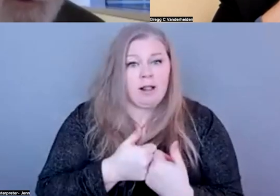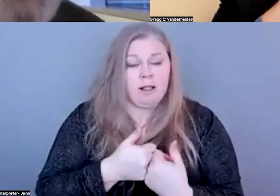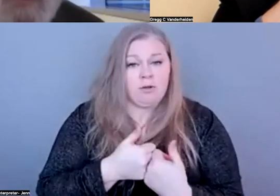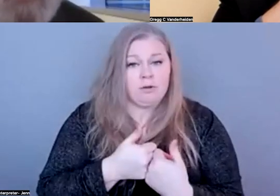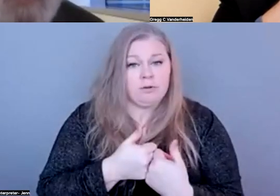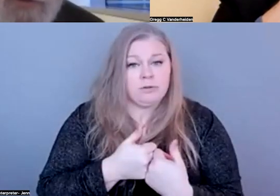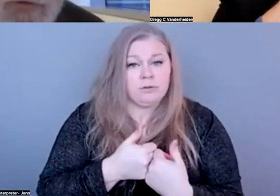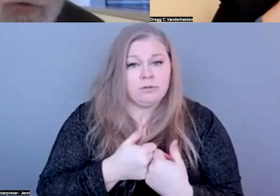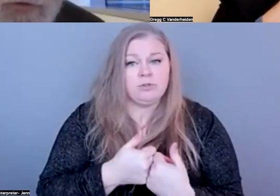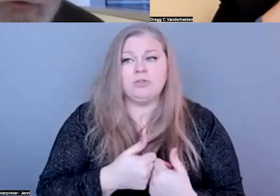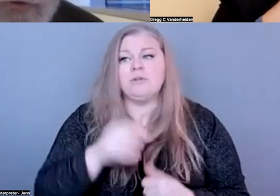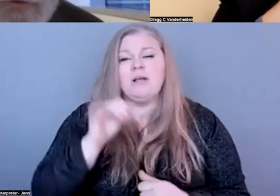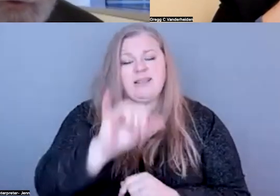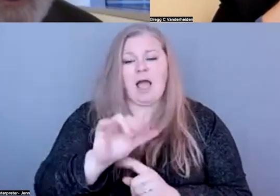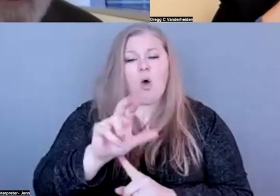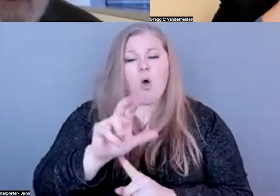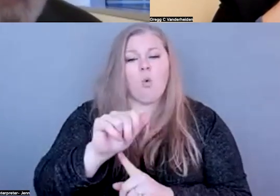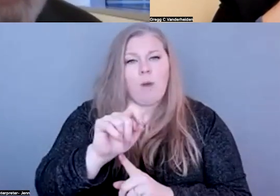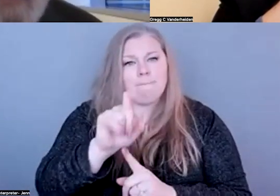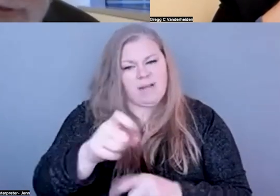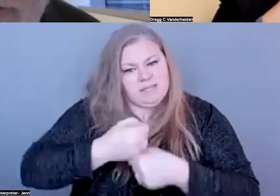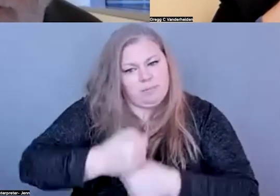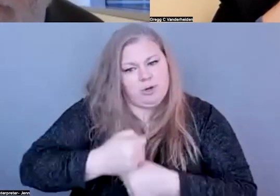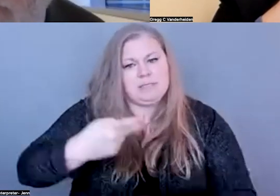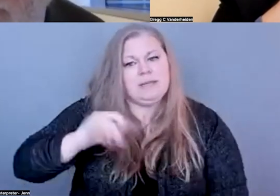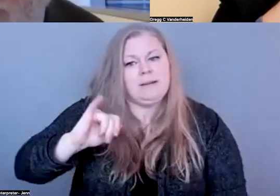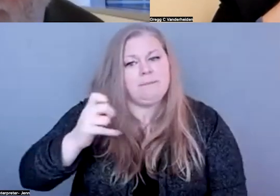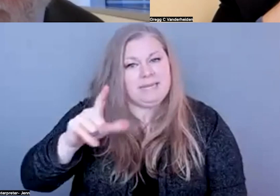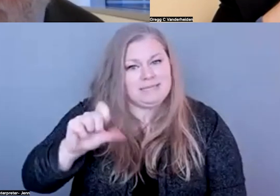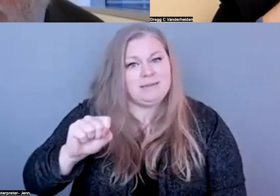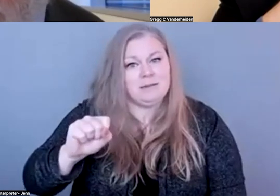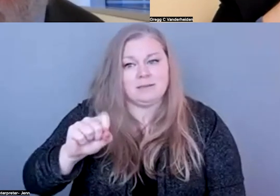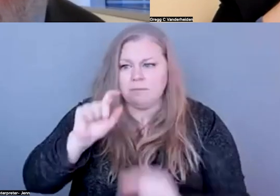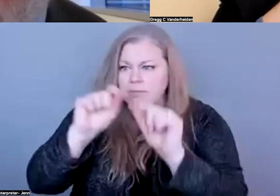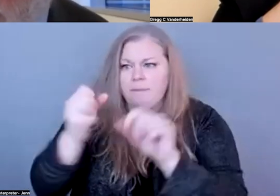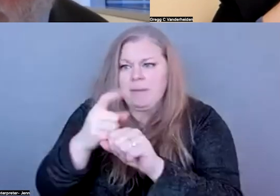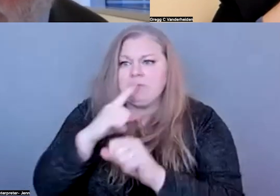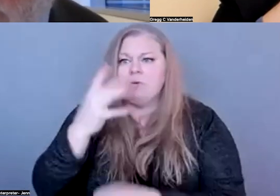you have to produce pixels in order to create a realistic 3D environment -- and